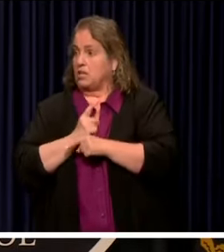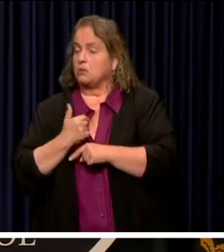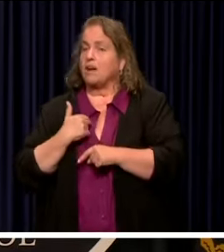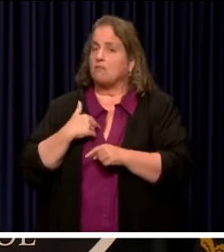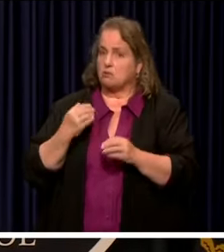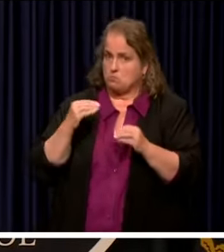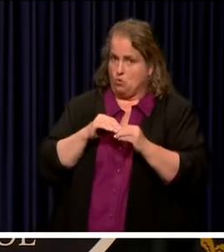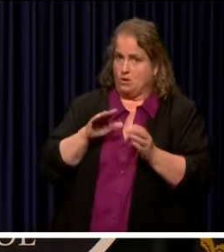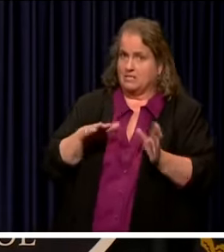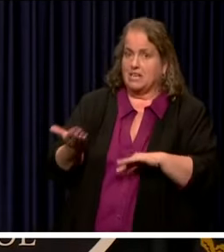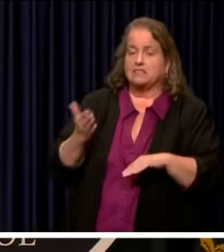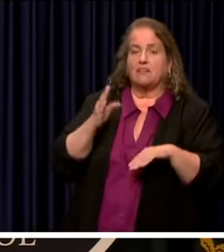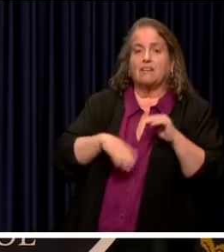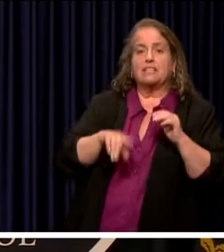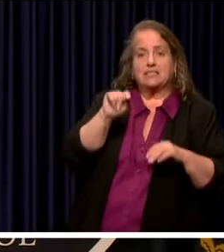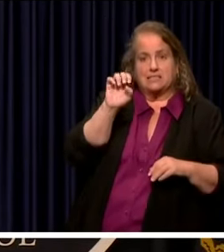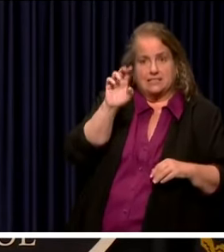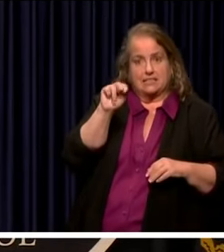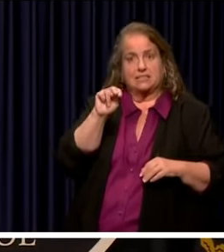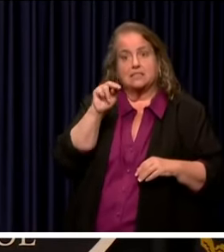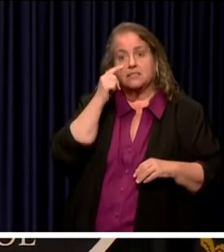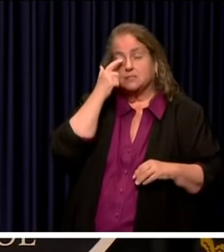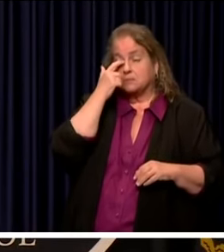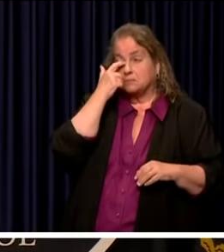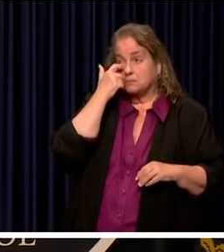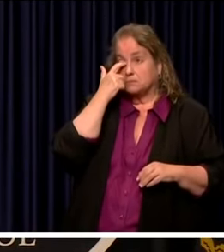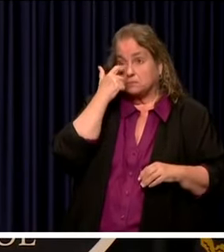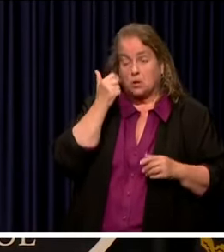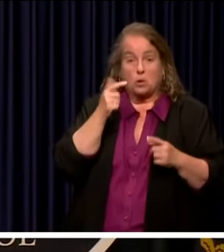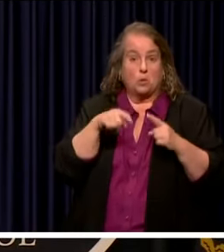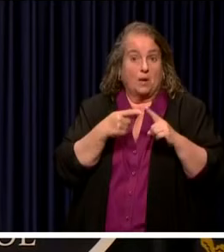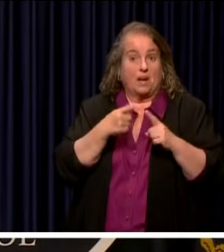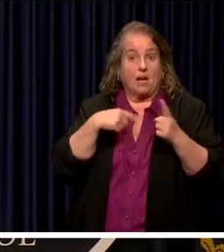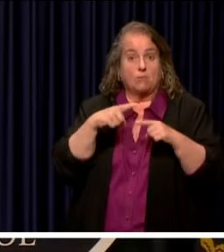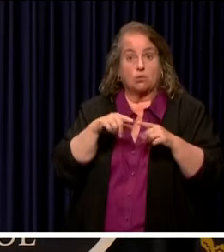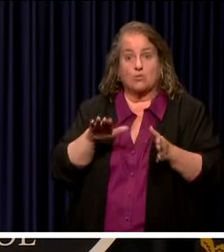17 FOLKS TODAY IS VERY, VERY